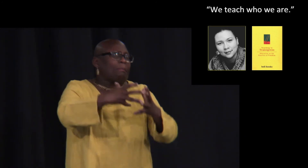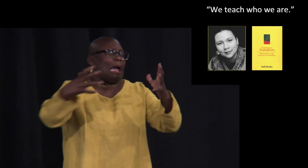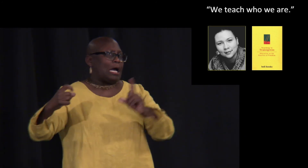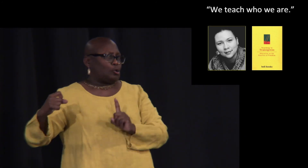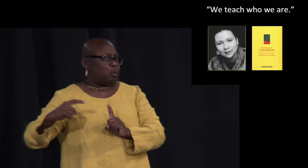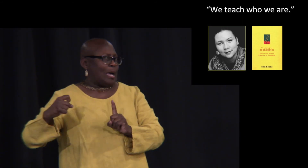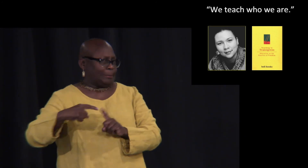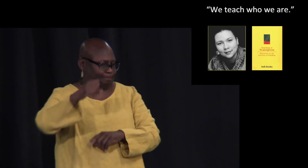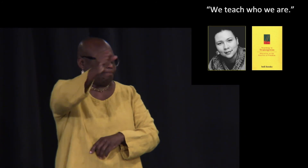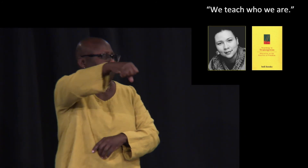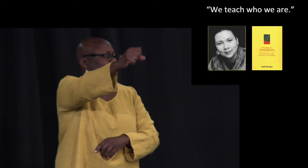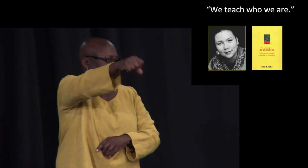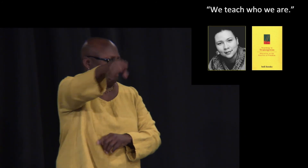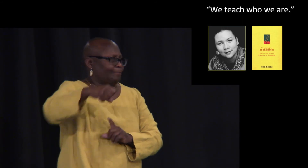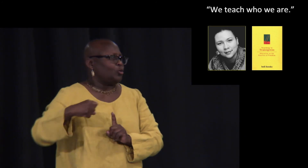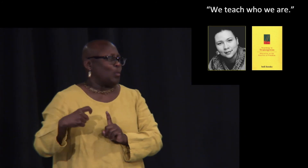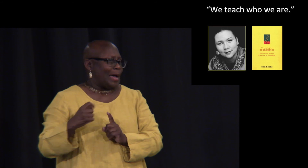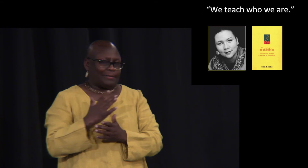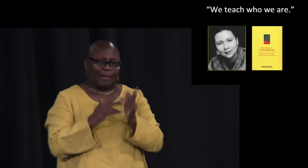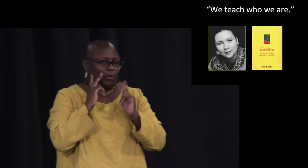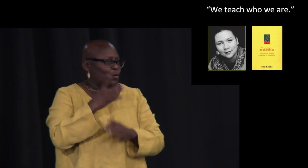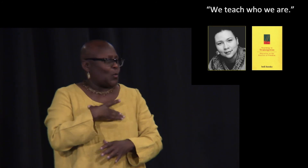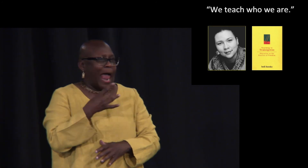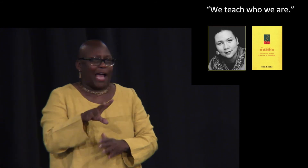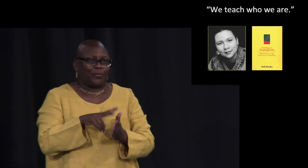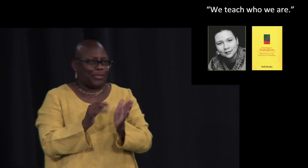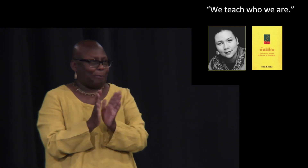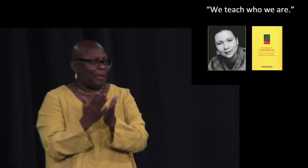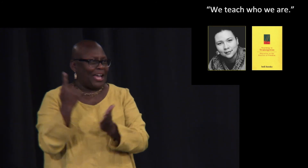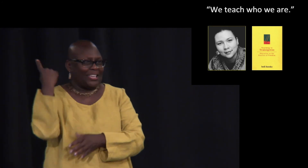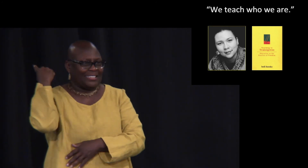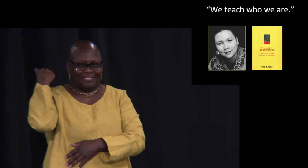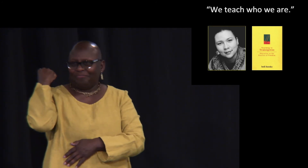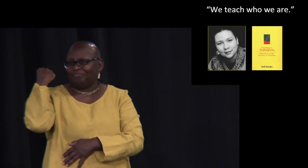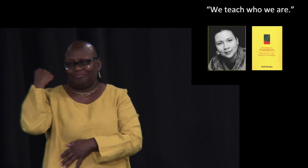All of us are working from our own belief systems.